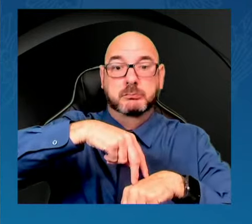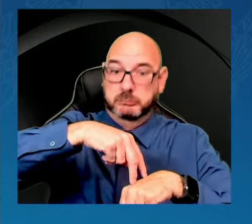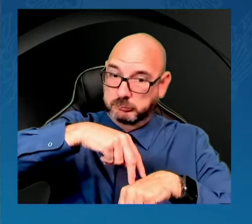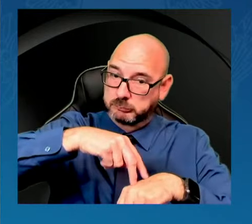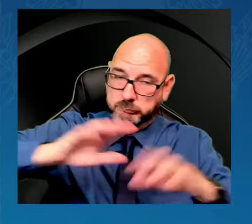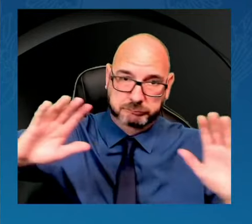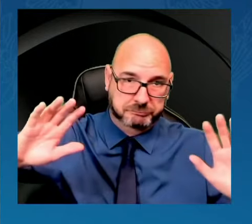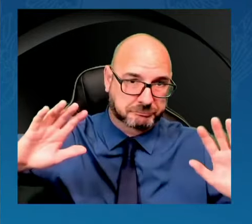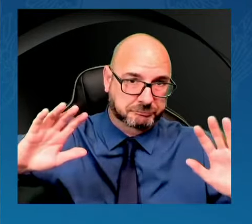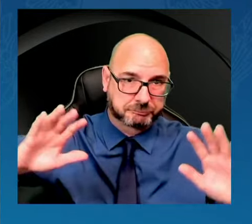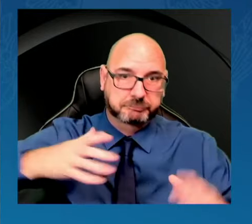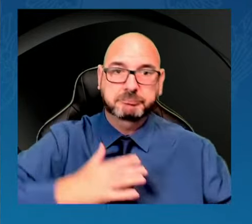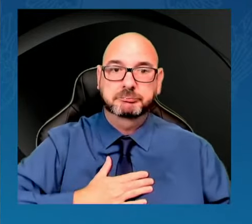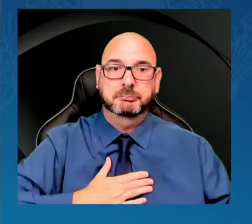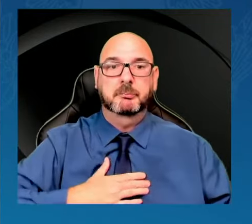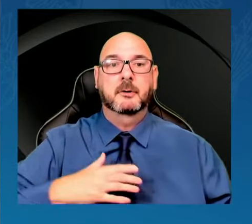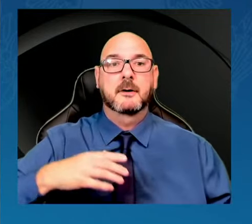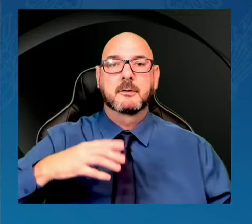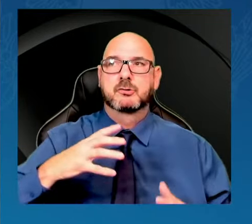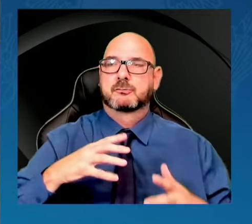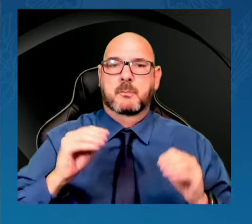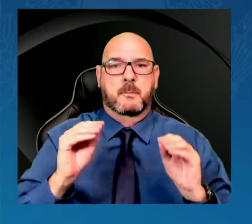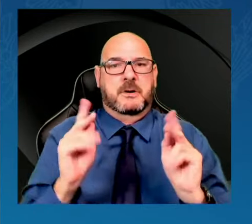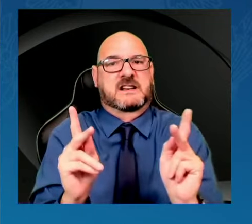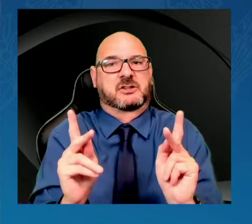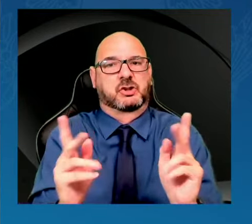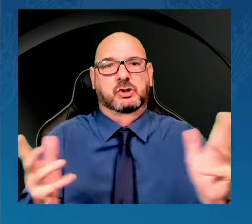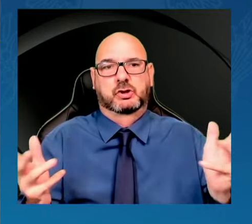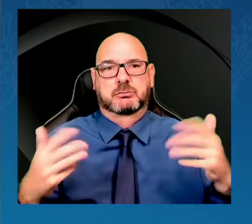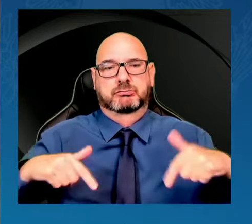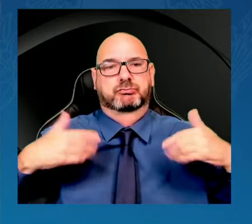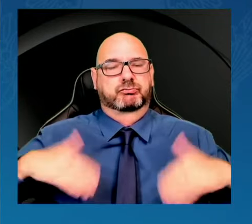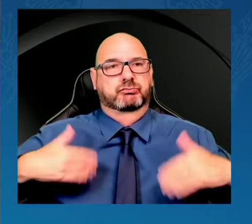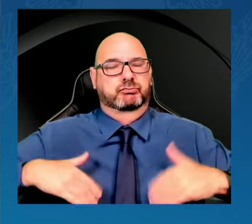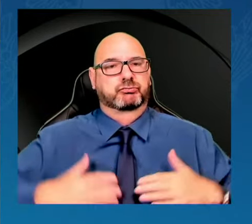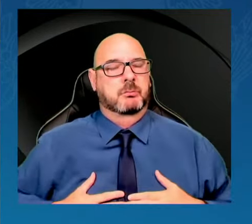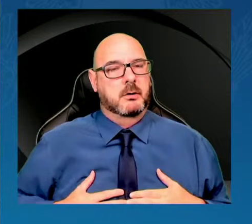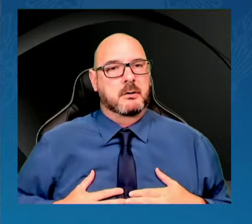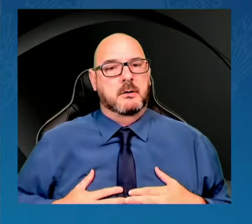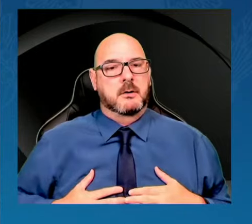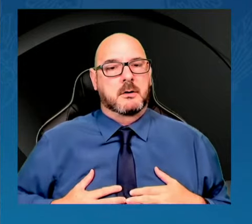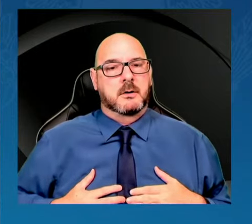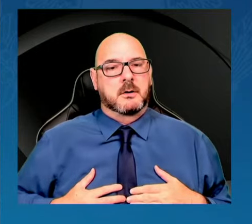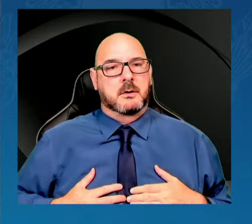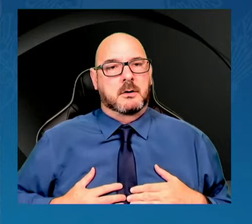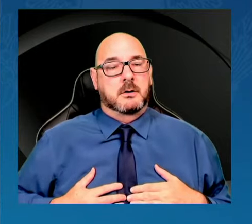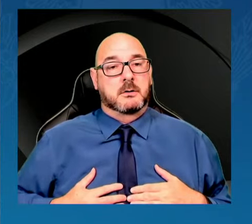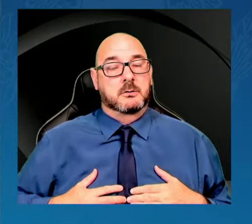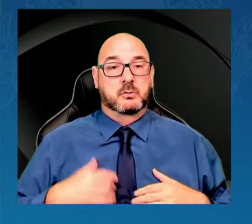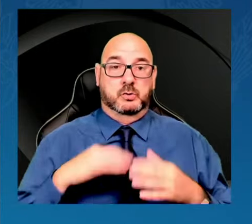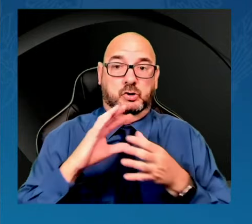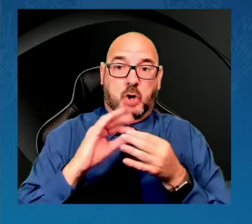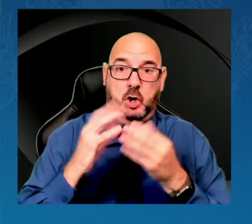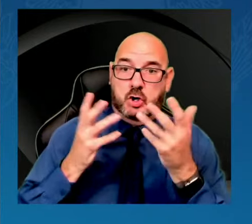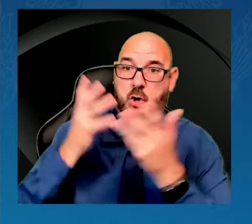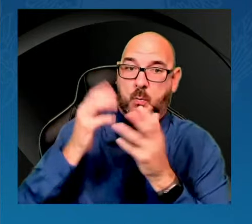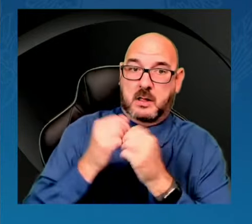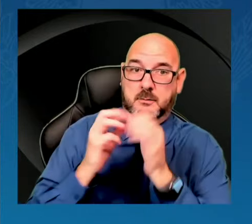talking with our astronauts while they're in space. And I have, almost to a one, asked them: